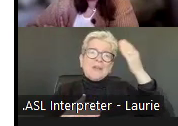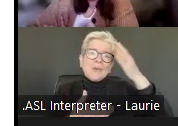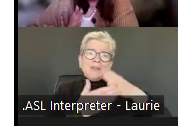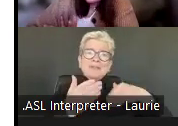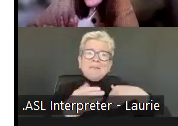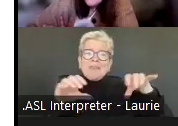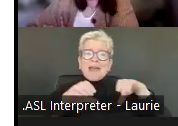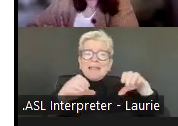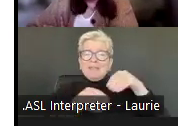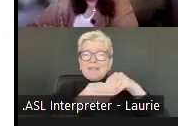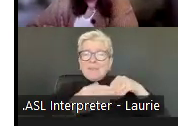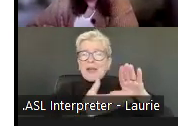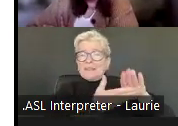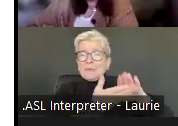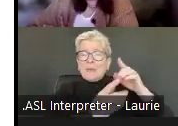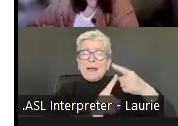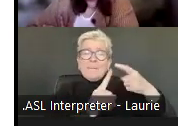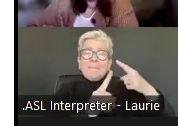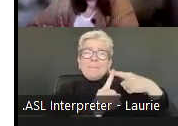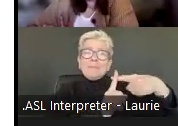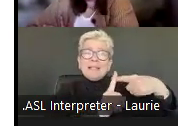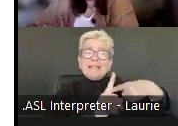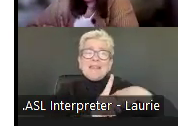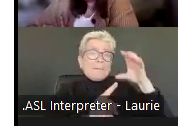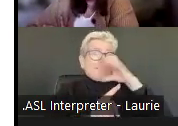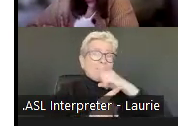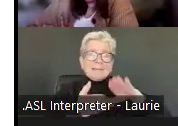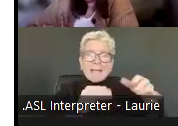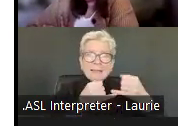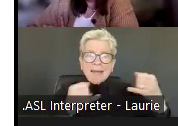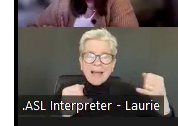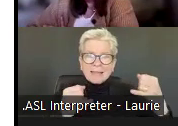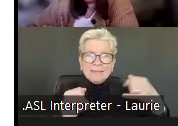but even so, they missed deadlines for things like sports and clubs all